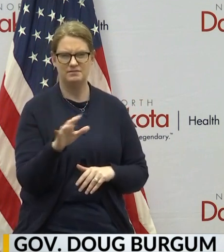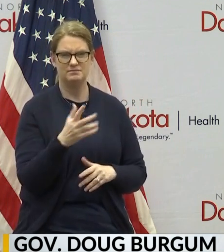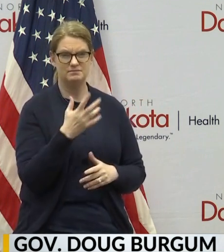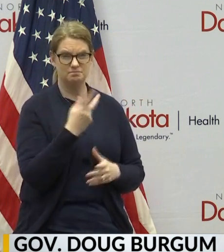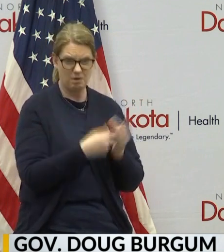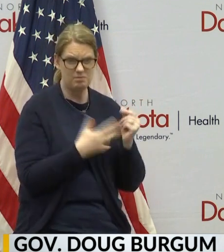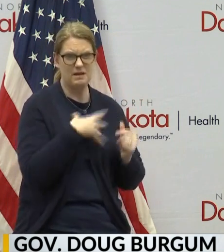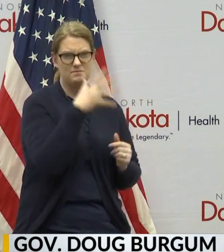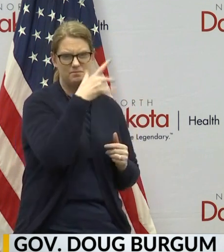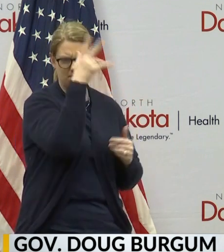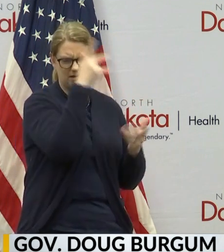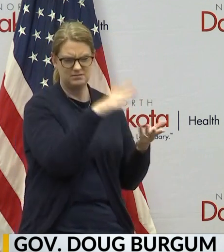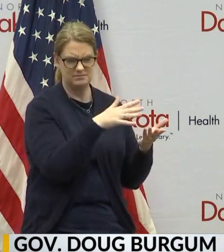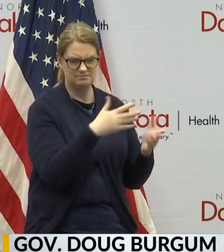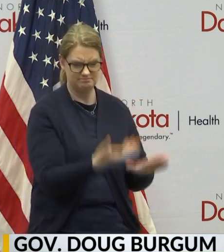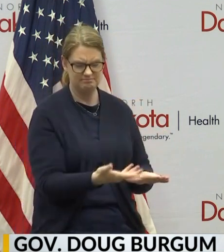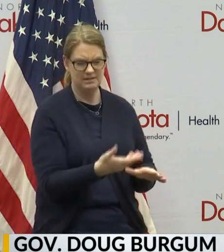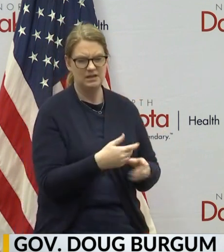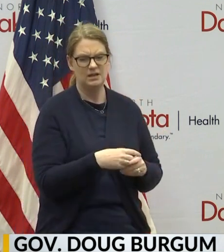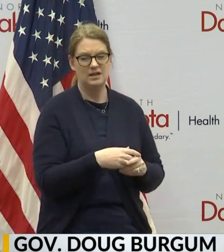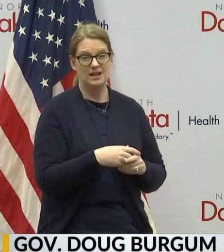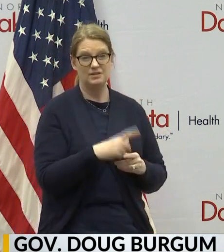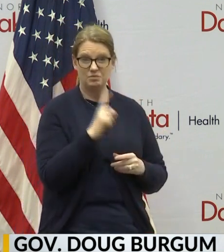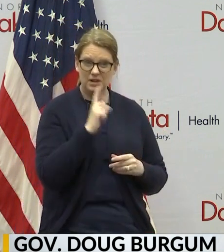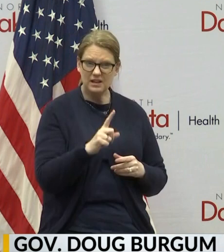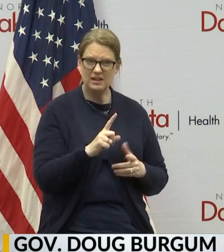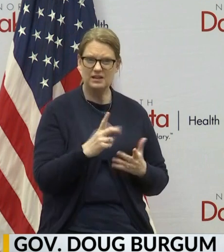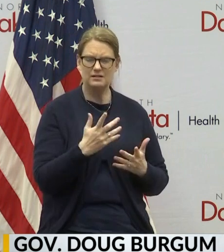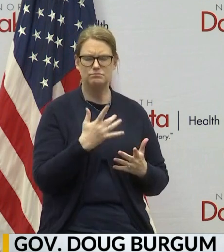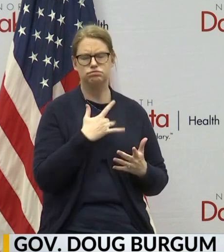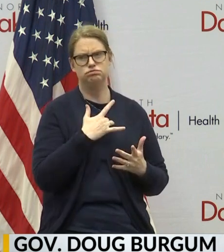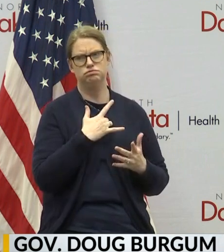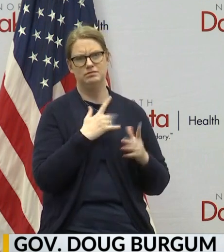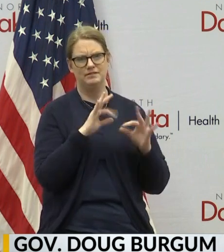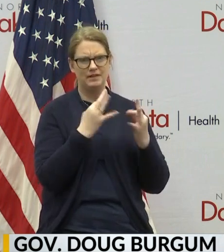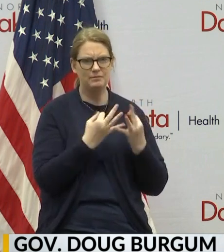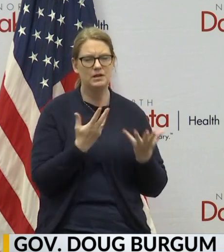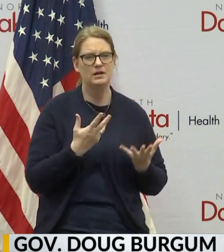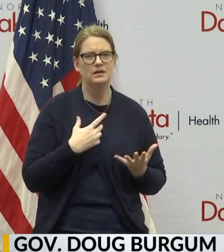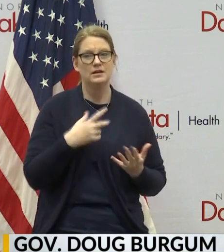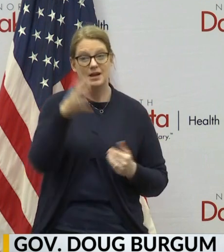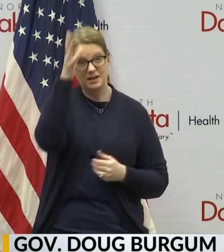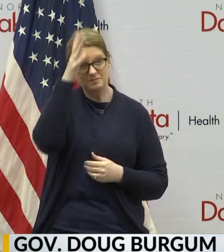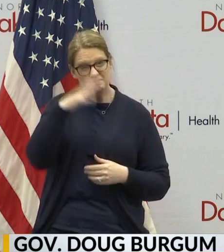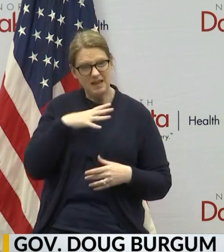FRESHMAN IN HIGH SCHOOL AND MY MOM PASSED AWAY IN 2005, I KNOW